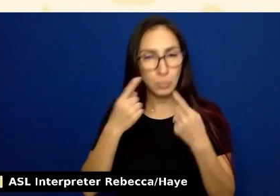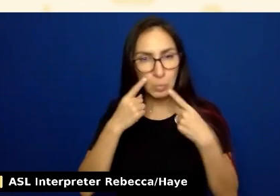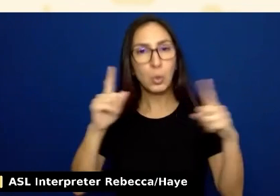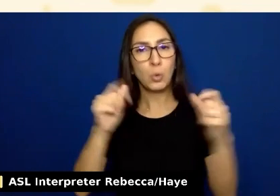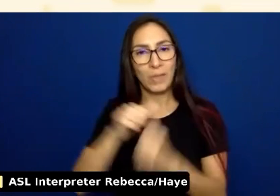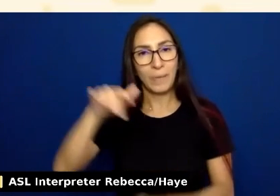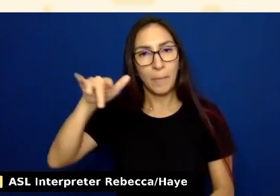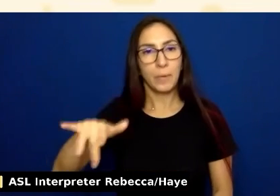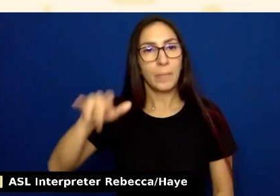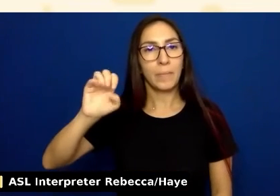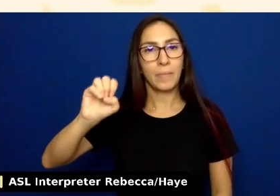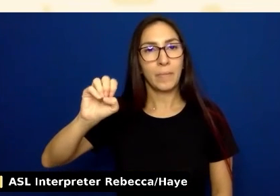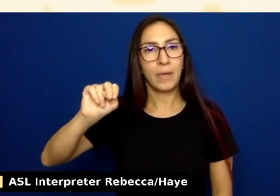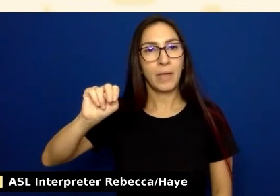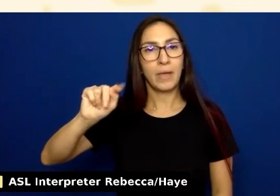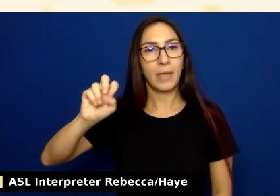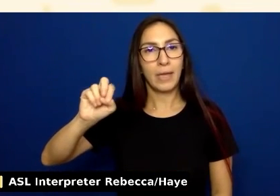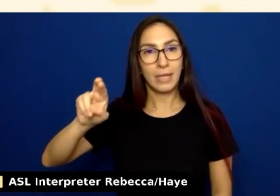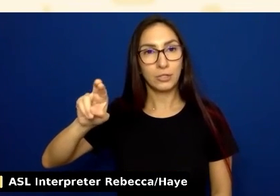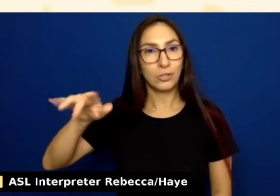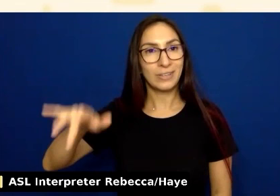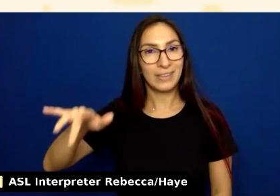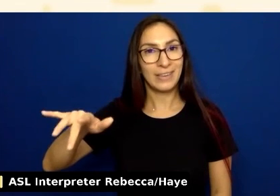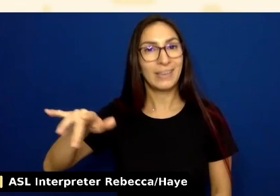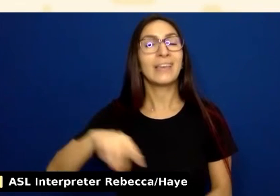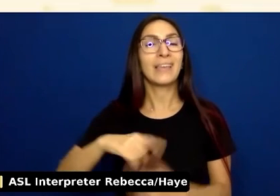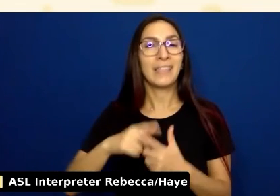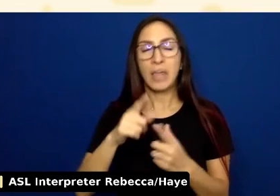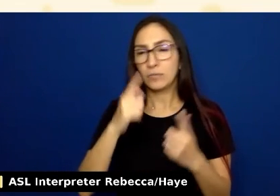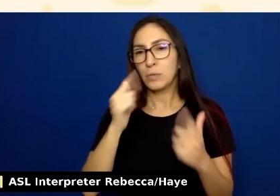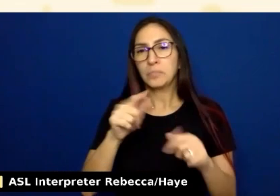And generally, users, as they are familiar with the standard interaction methods,